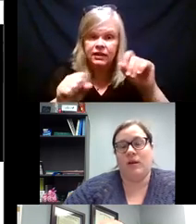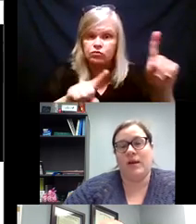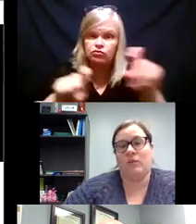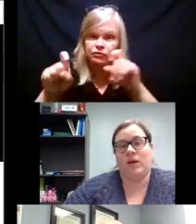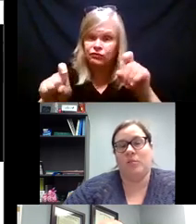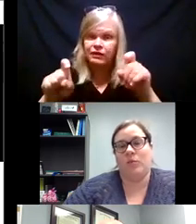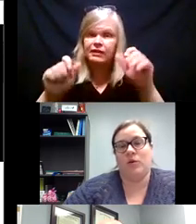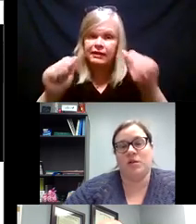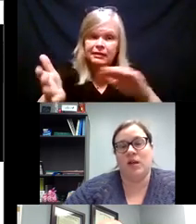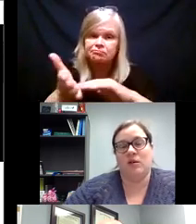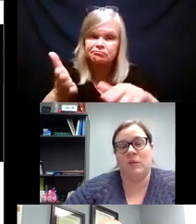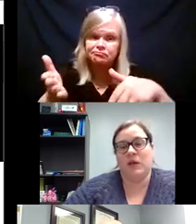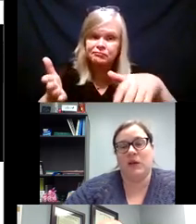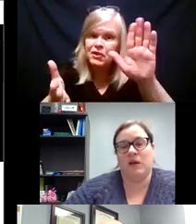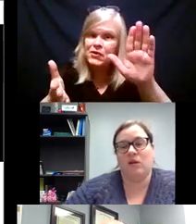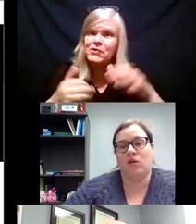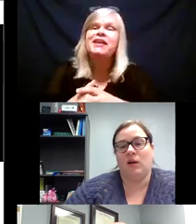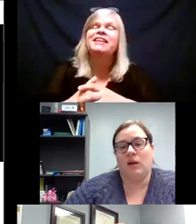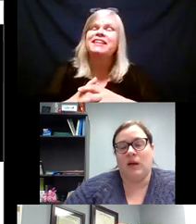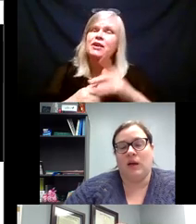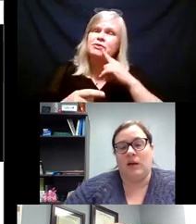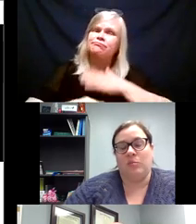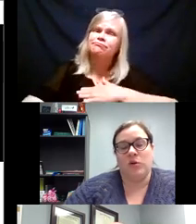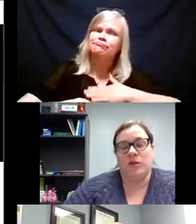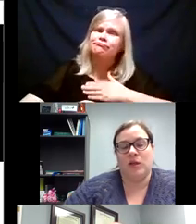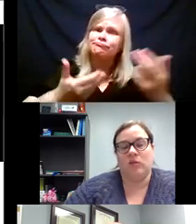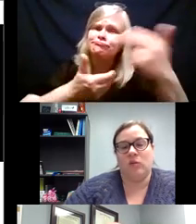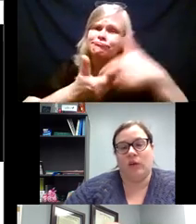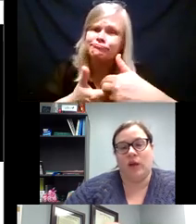AGAIN, WE APPRECIATE YOU BEING HERE AND APPRECIATE THE WORK